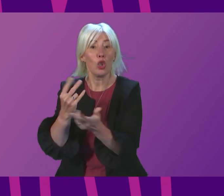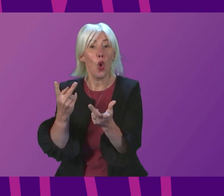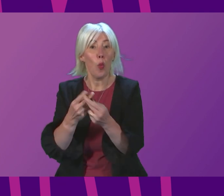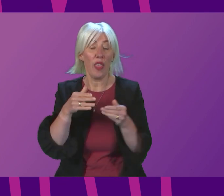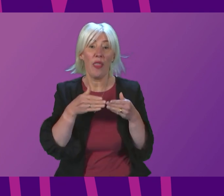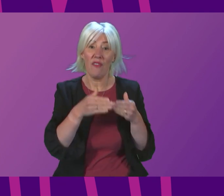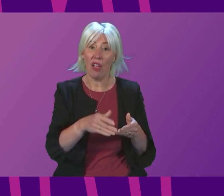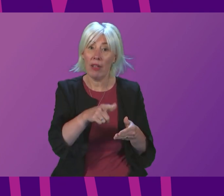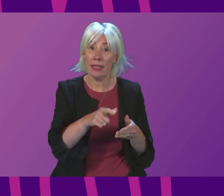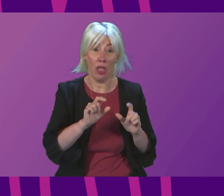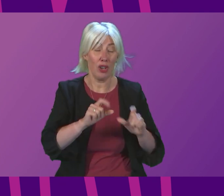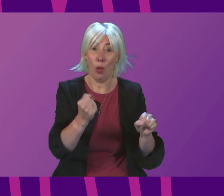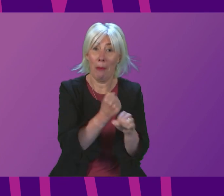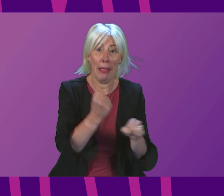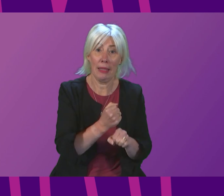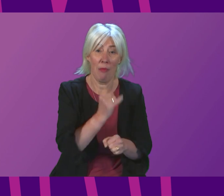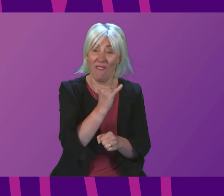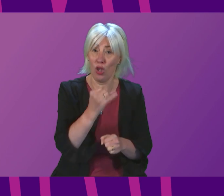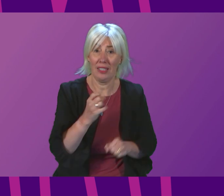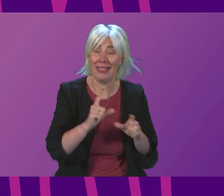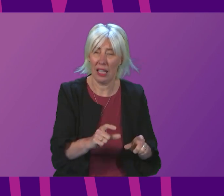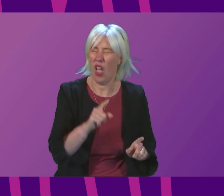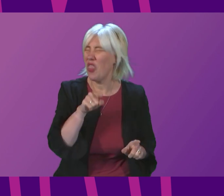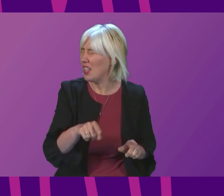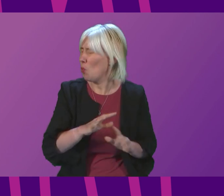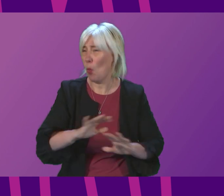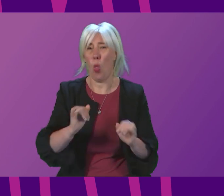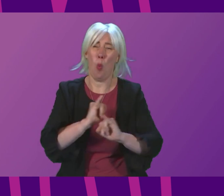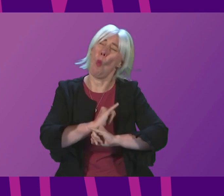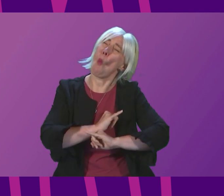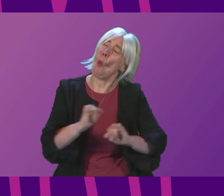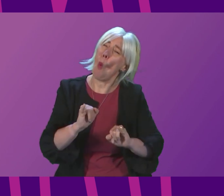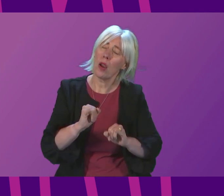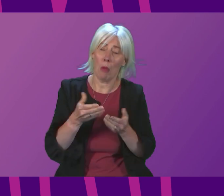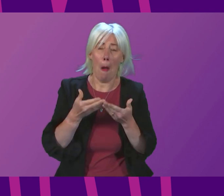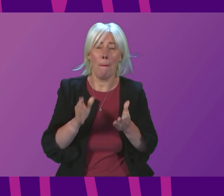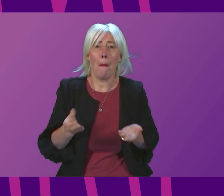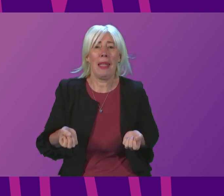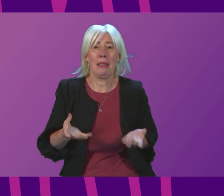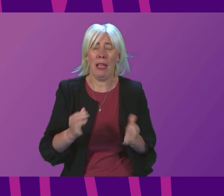are still being built. This is one of the worst public spending disasters since devolution.